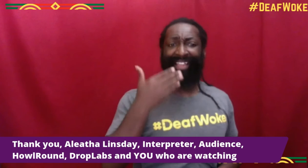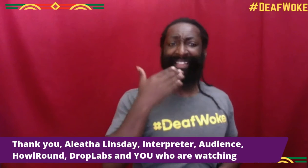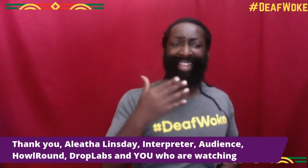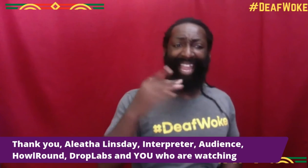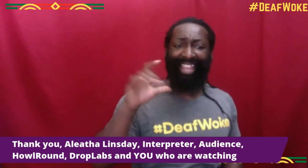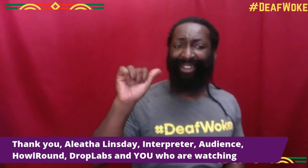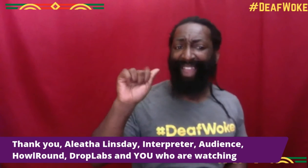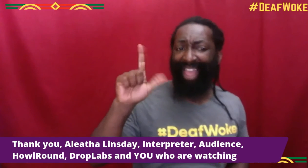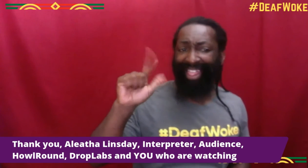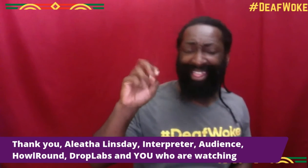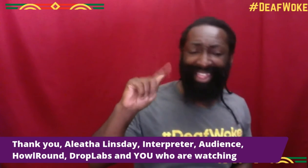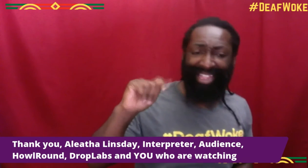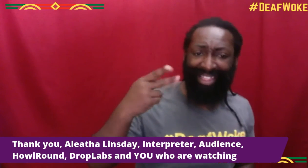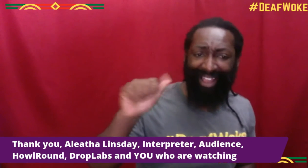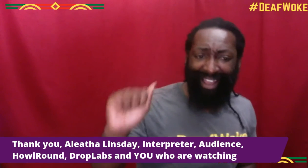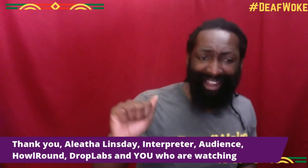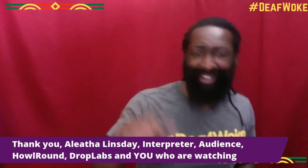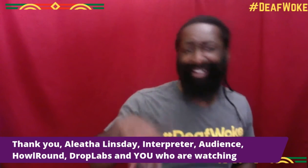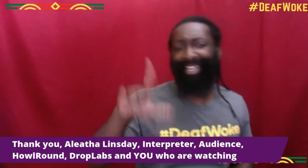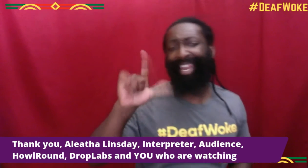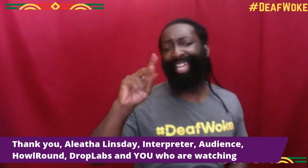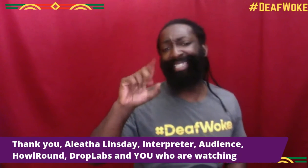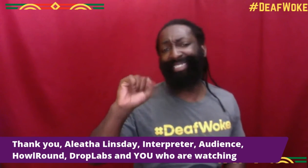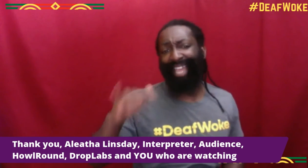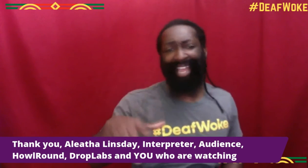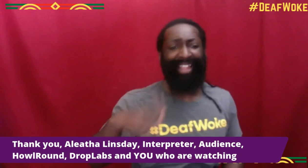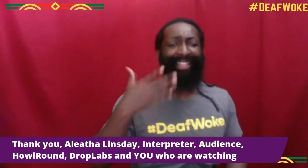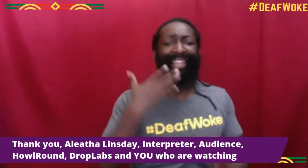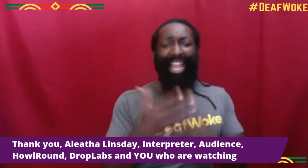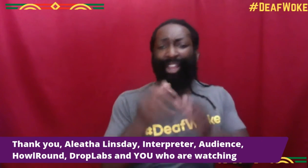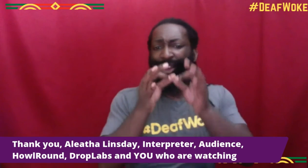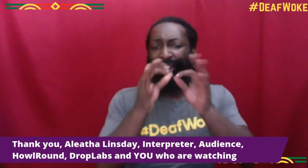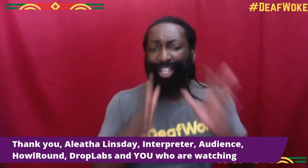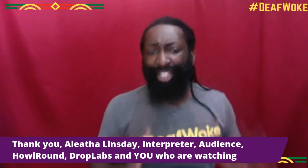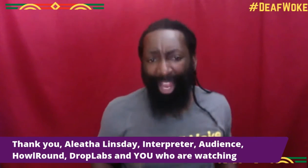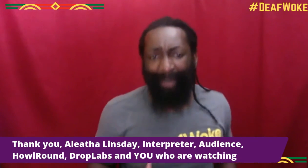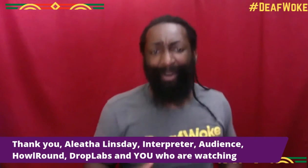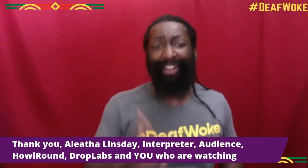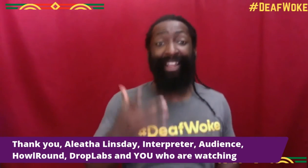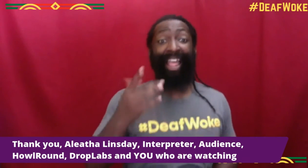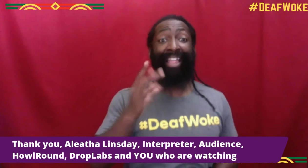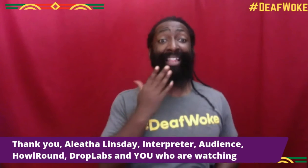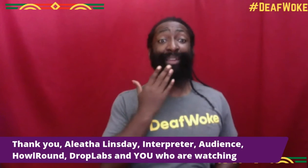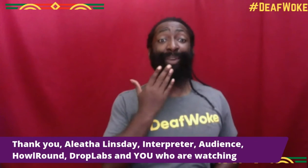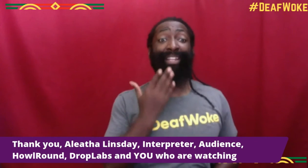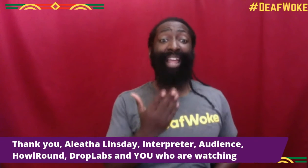everyone who was in attendance today. Thank you to Aleatha Lindsay, thank you to the interpreters.